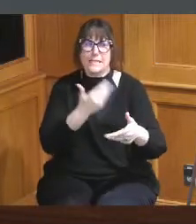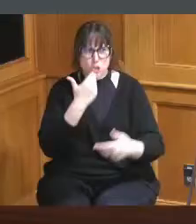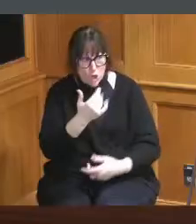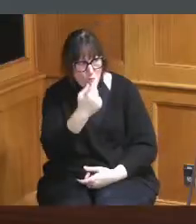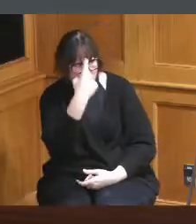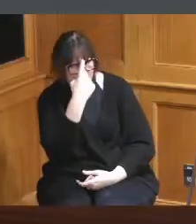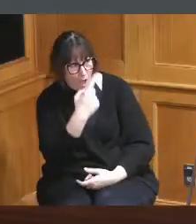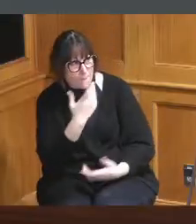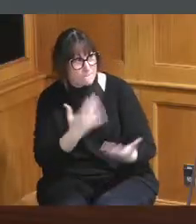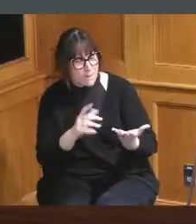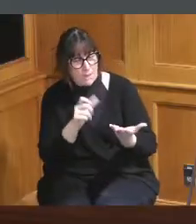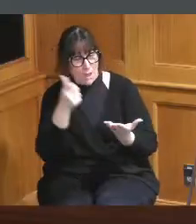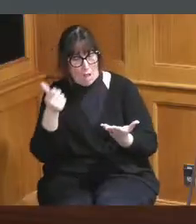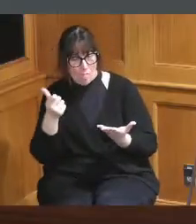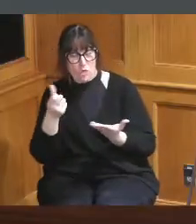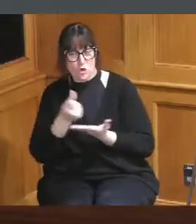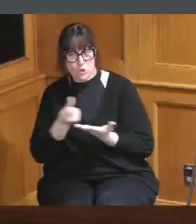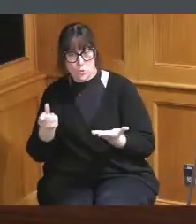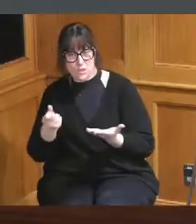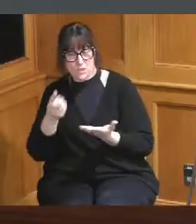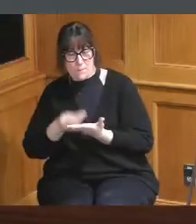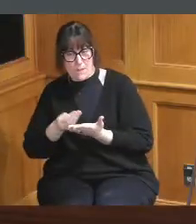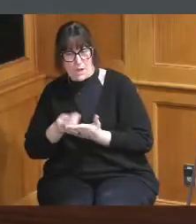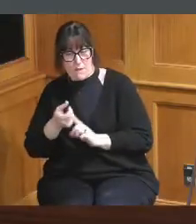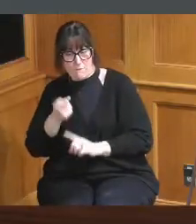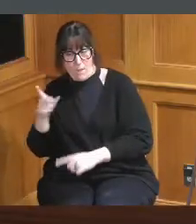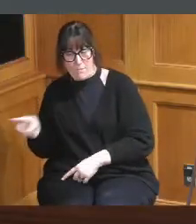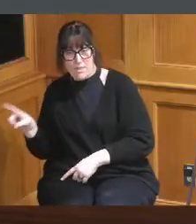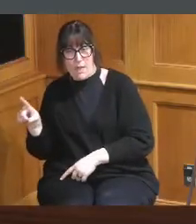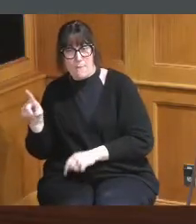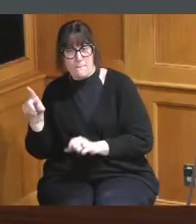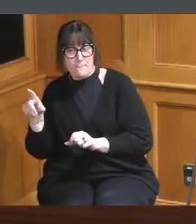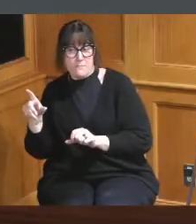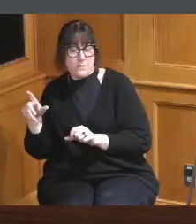some of the other sources of funding that don't have that timing associated with it that could be